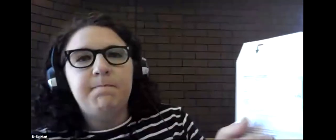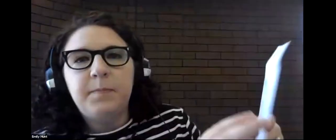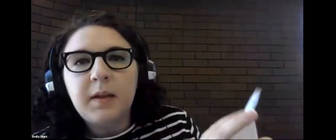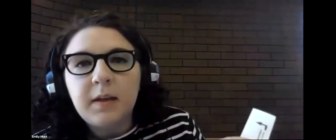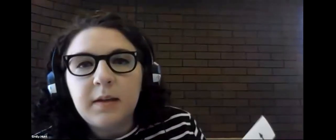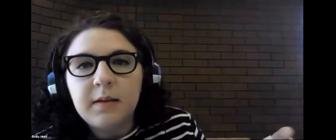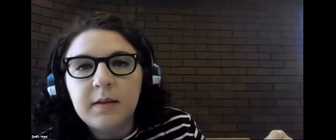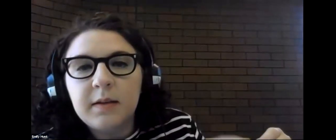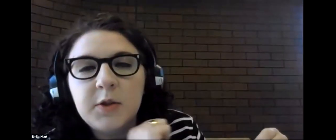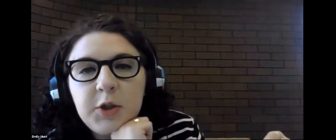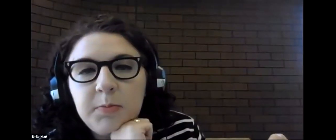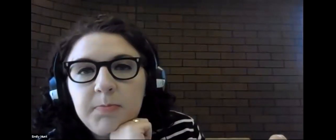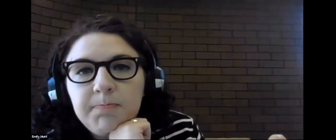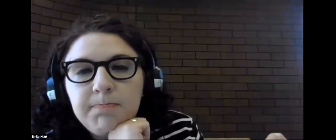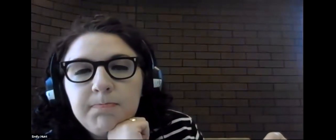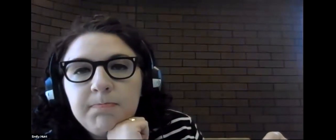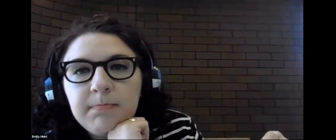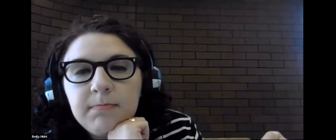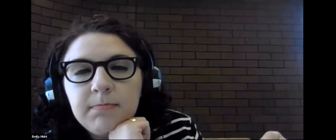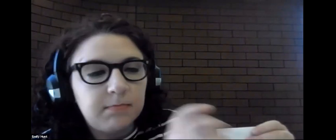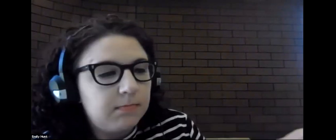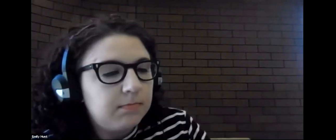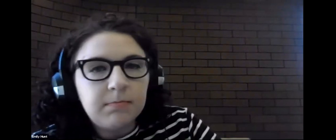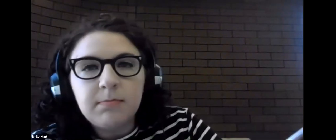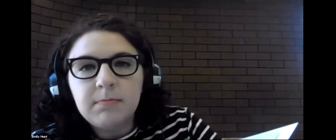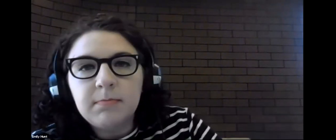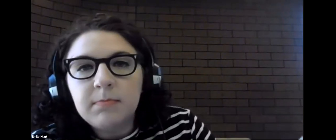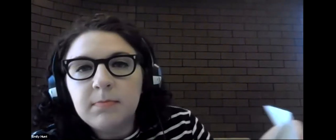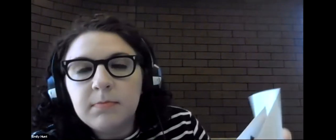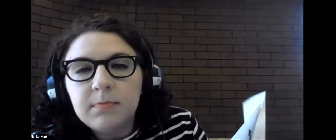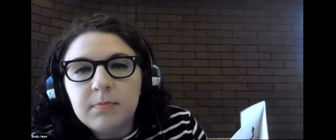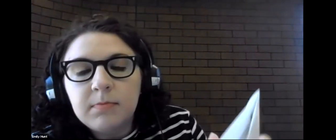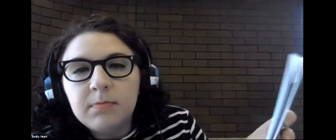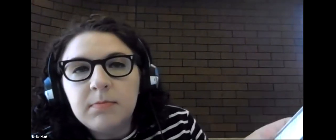Pardon me. I think that they're working on getting the interpreter